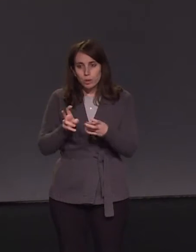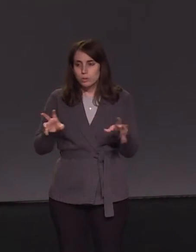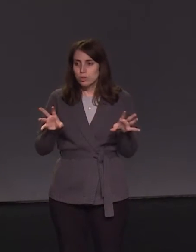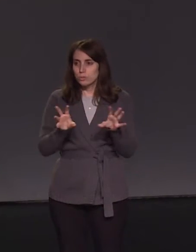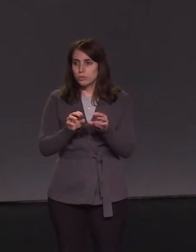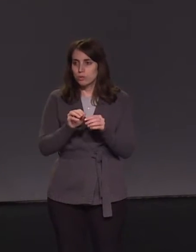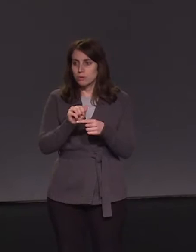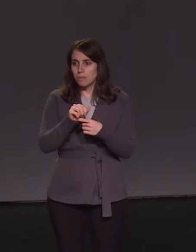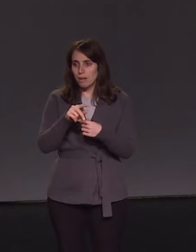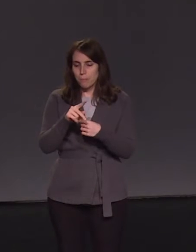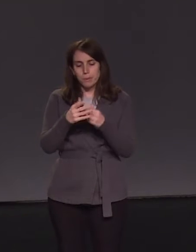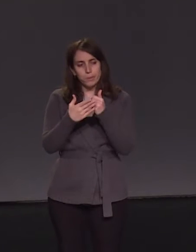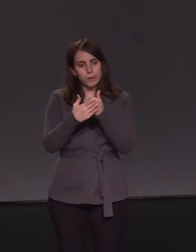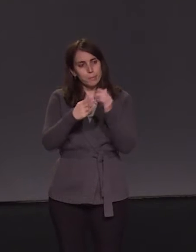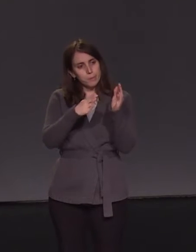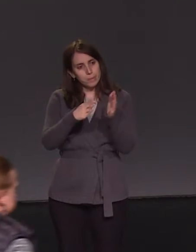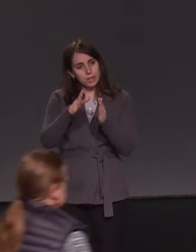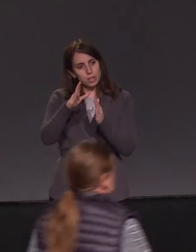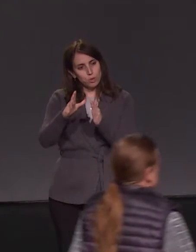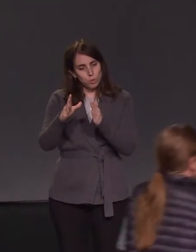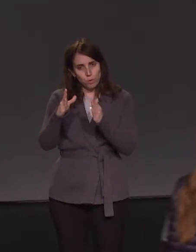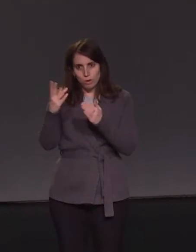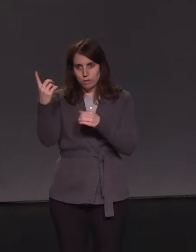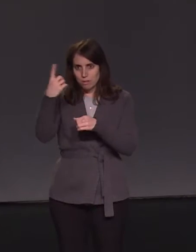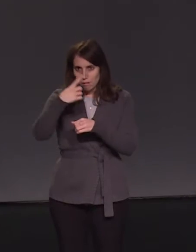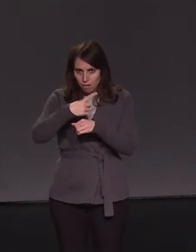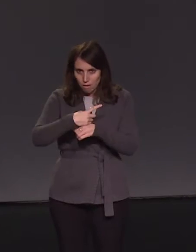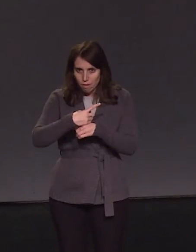with attendees, and participate in live polling.